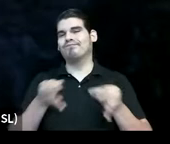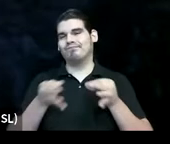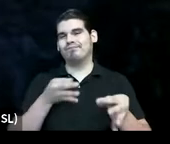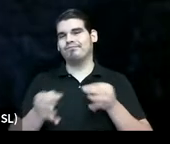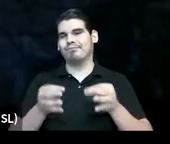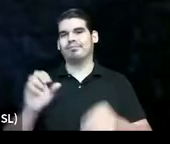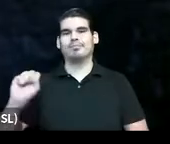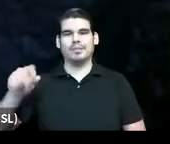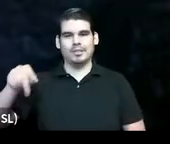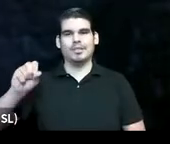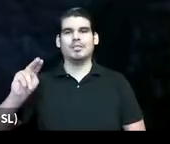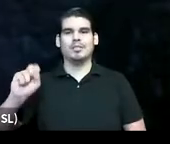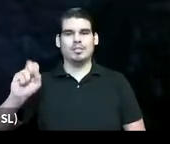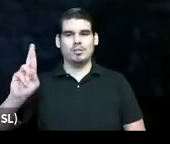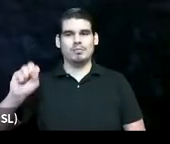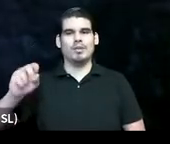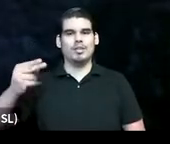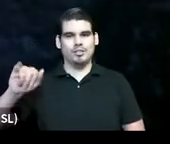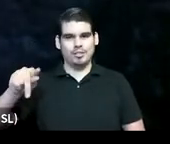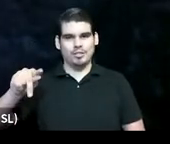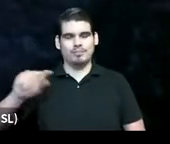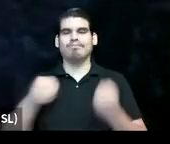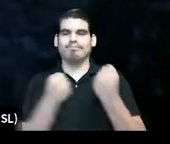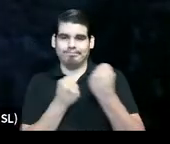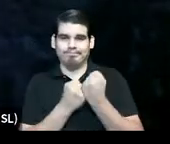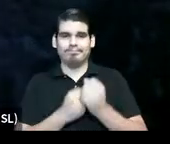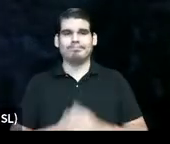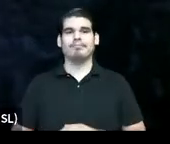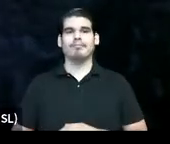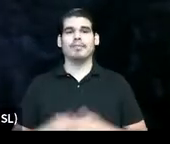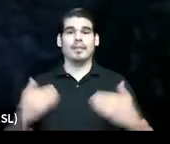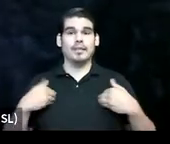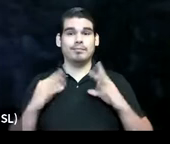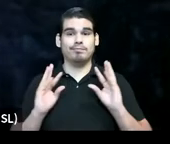in the disseminated pocket and also how to prepare for General Assembly and resolution debate